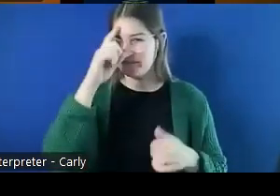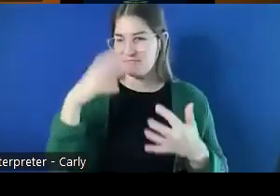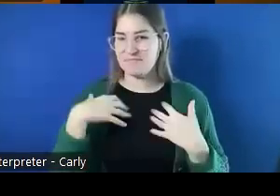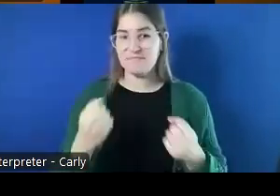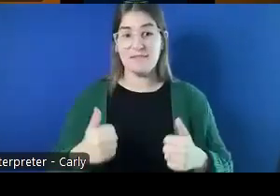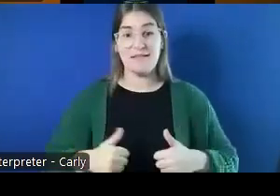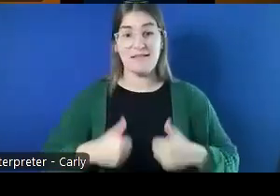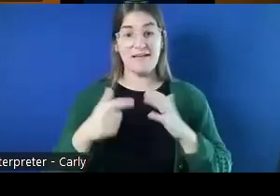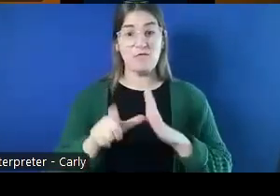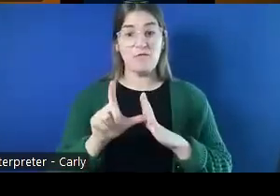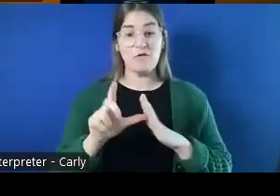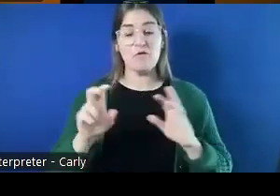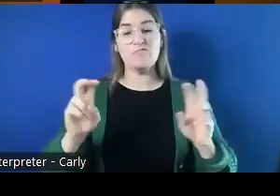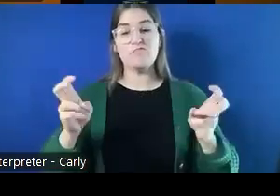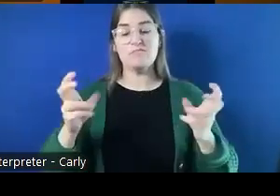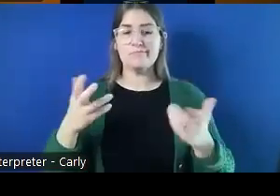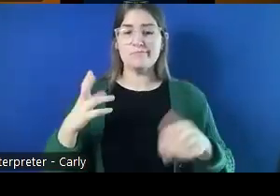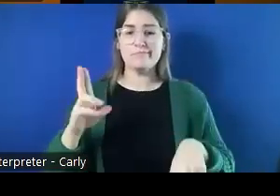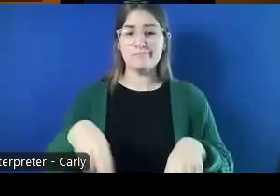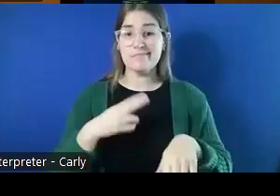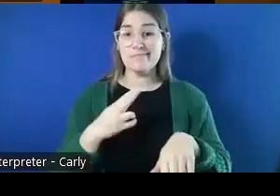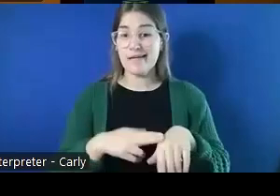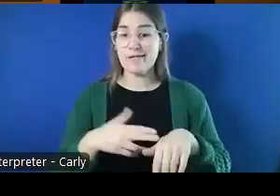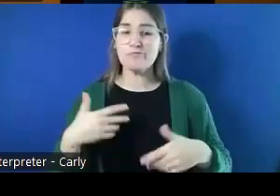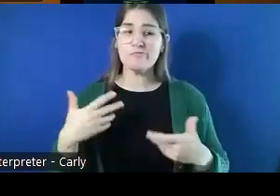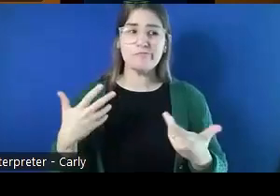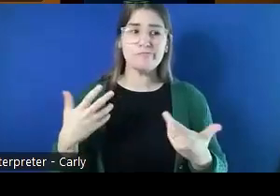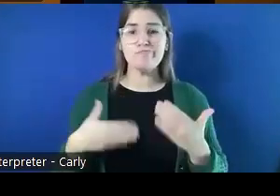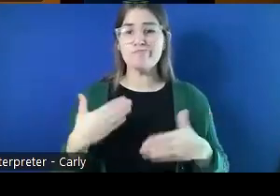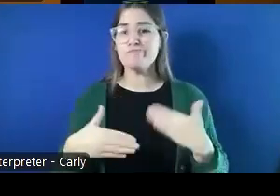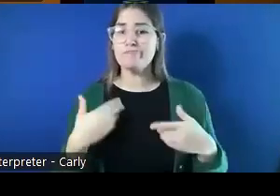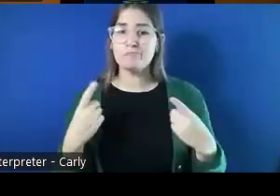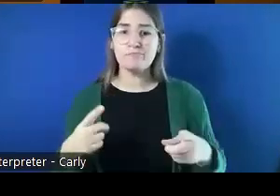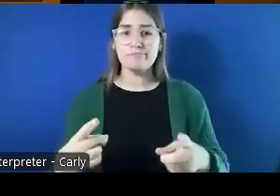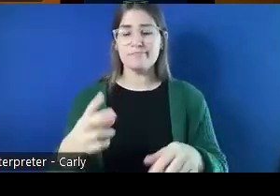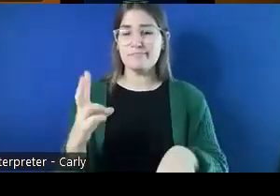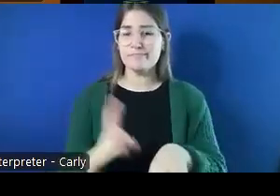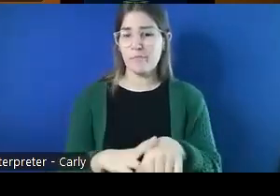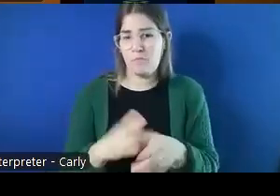natural organic process that occurs when you're working with older older people um and I mean